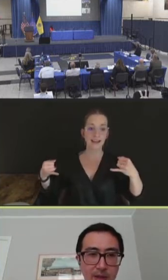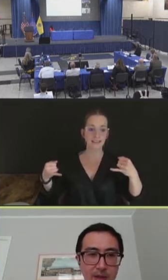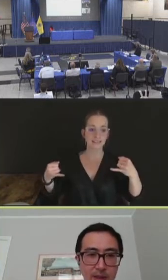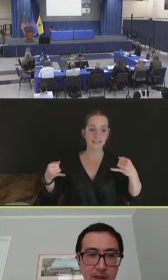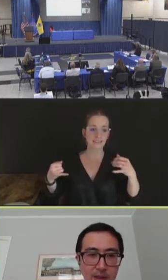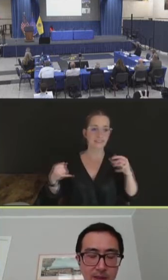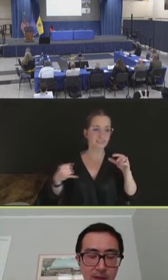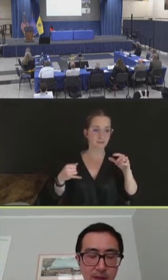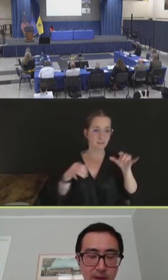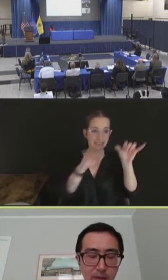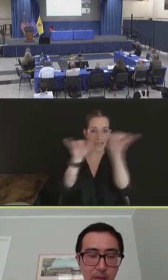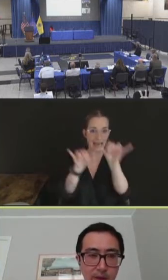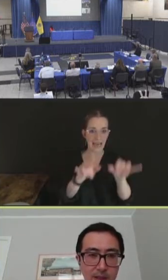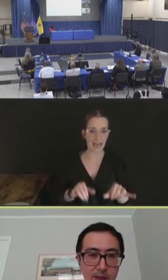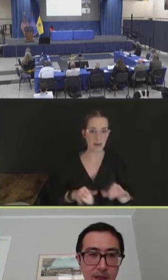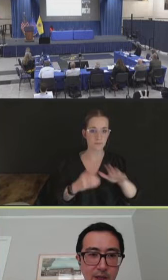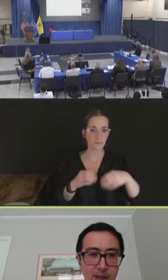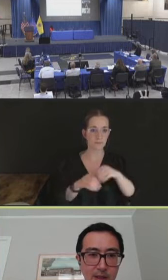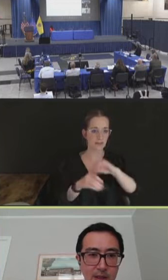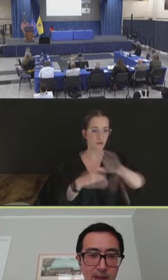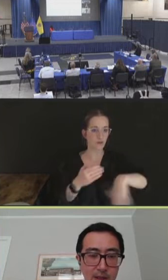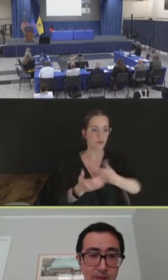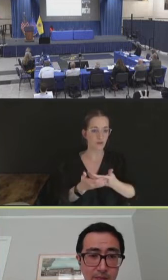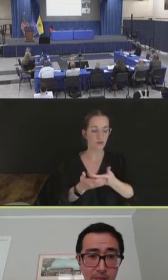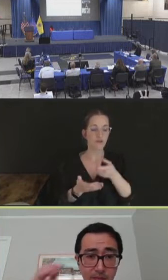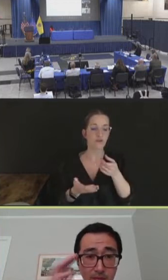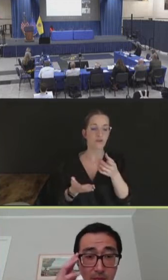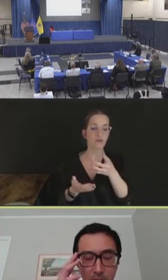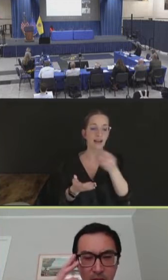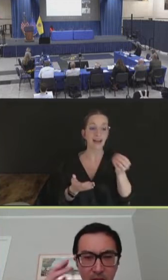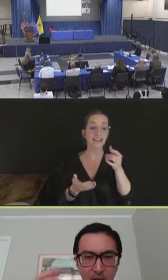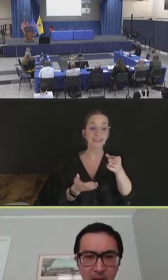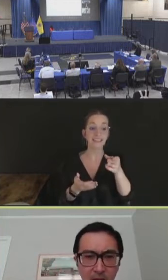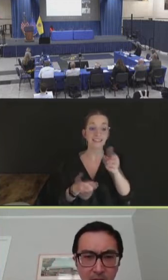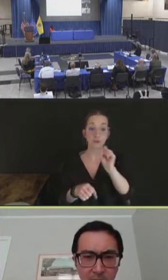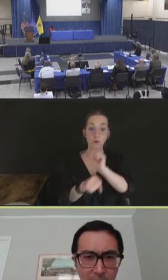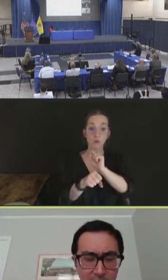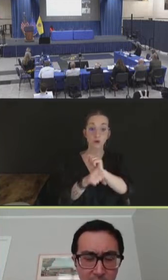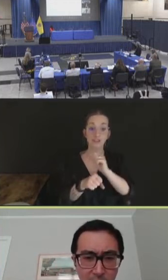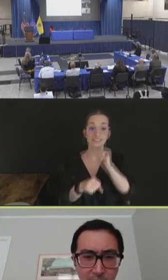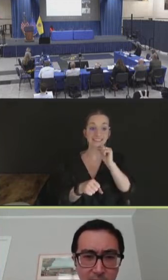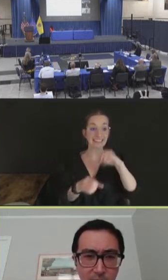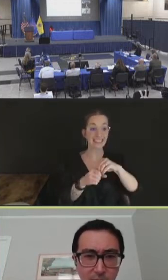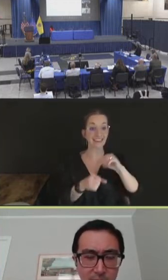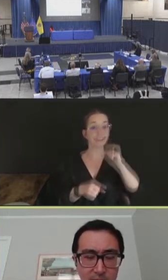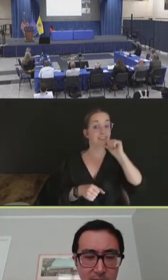the panels is the workers and the non-essential sectors. And that's just provided as a reference